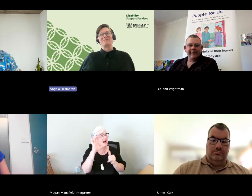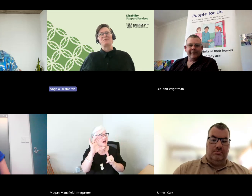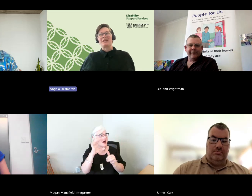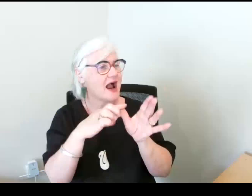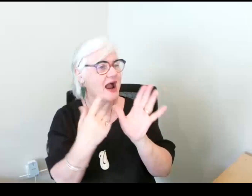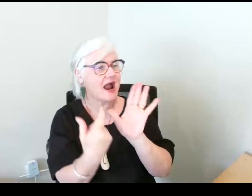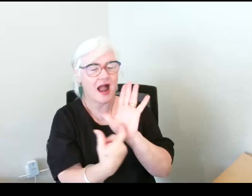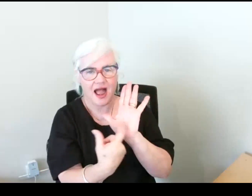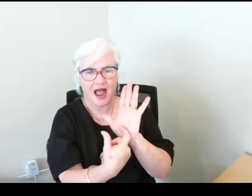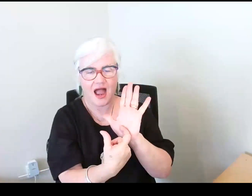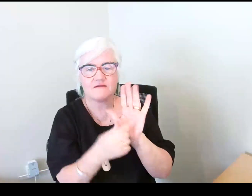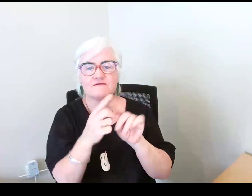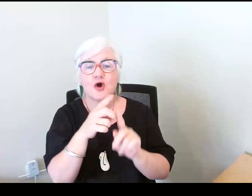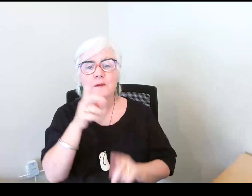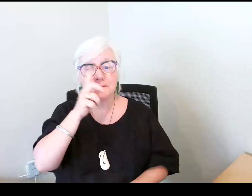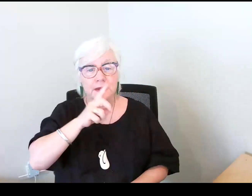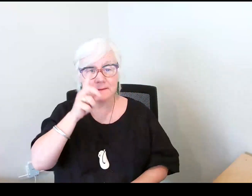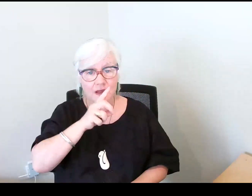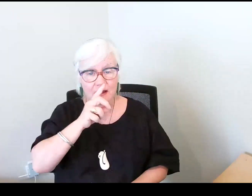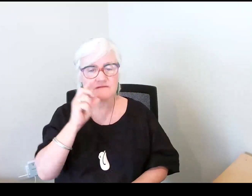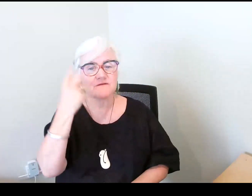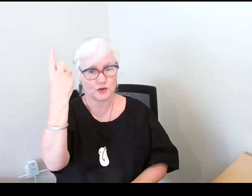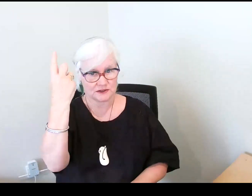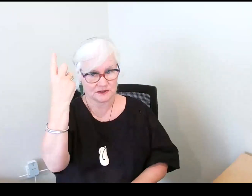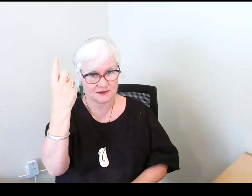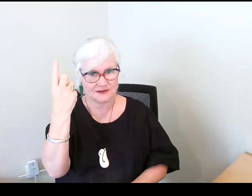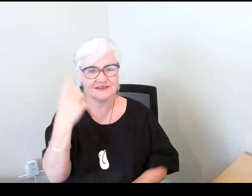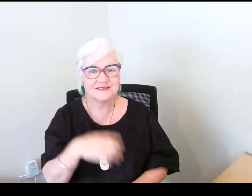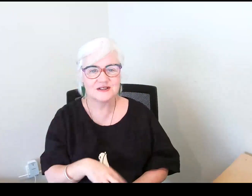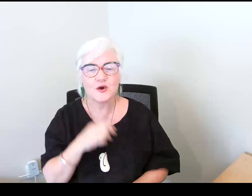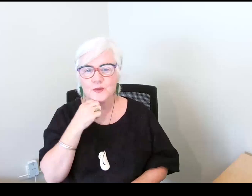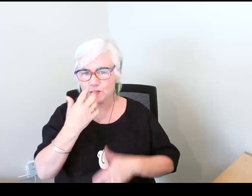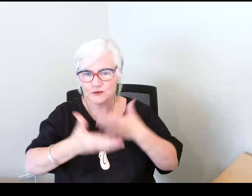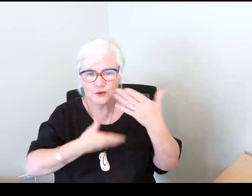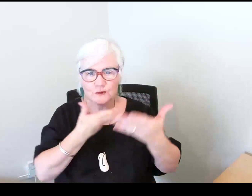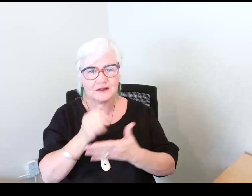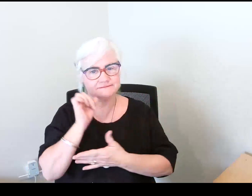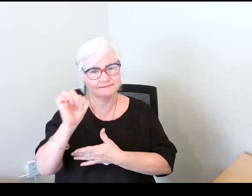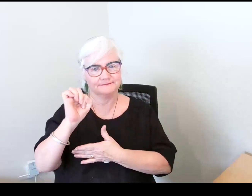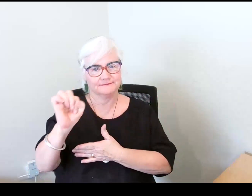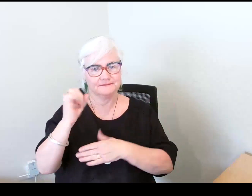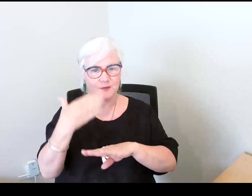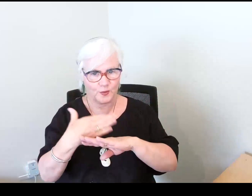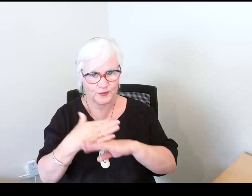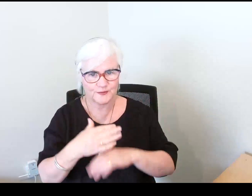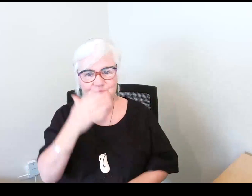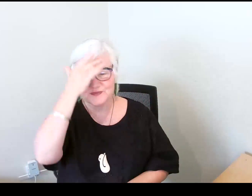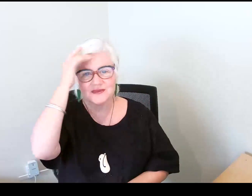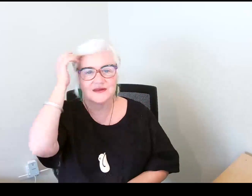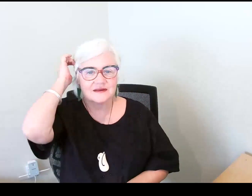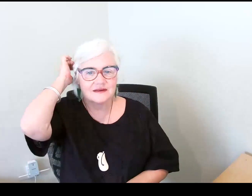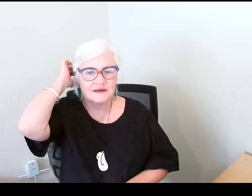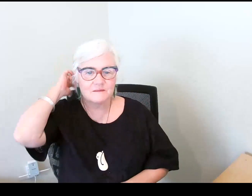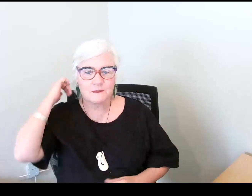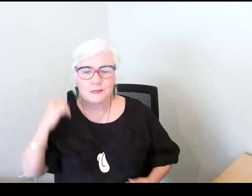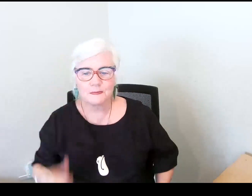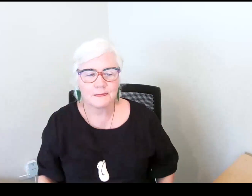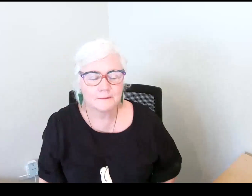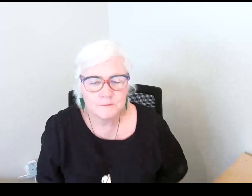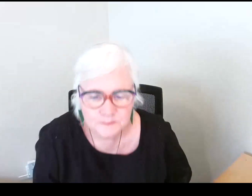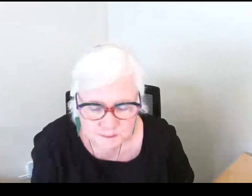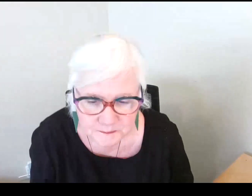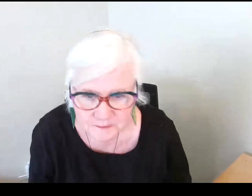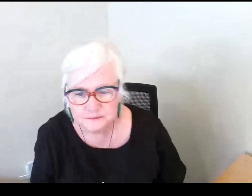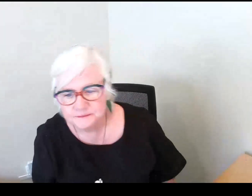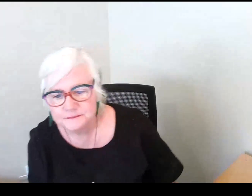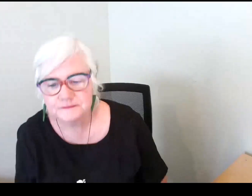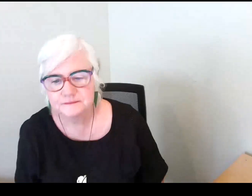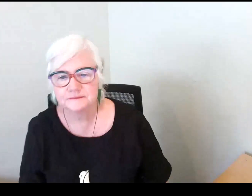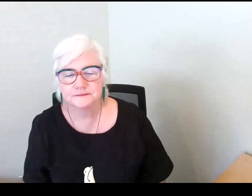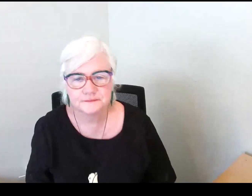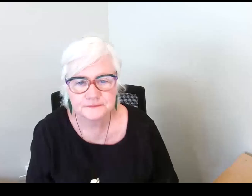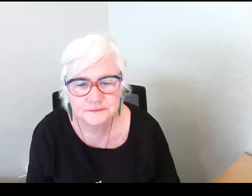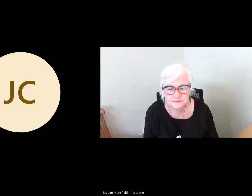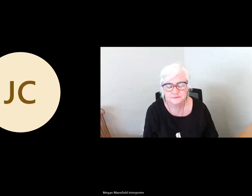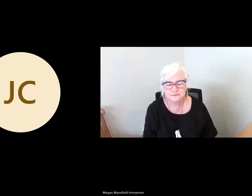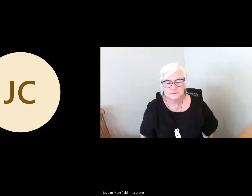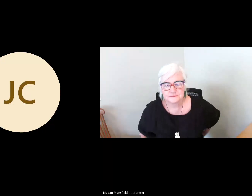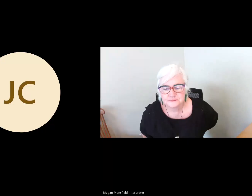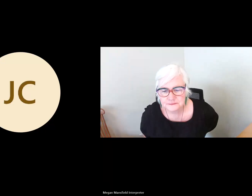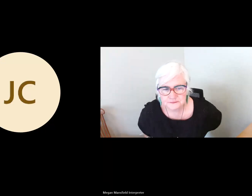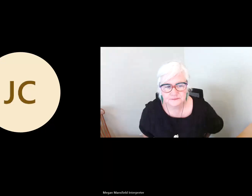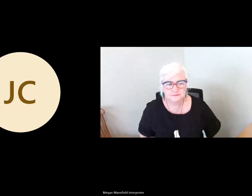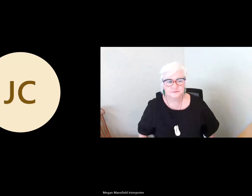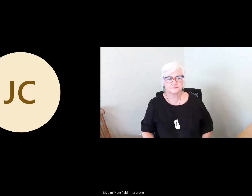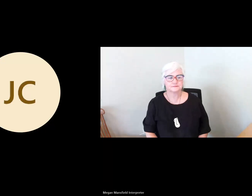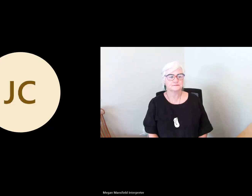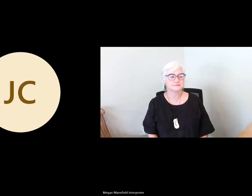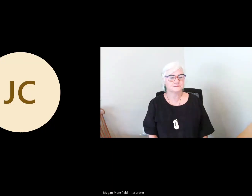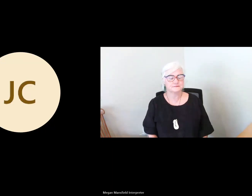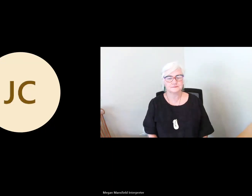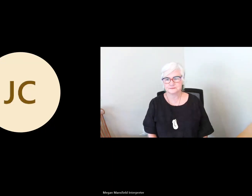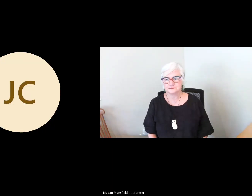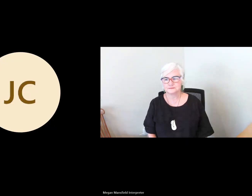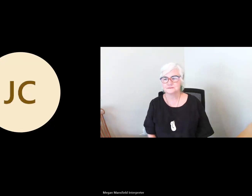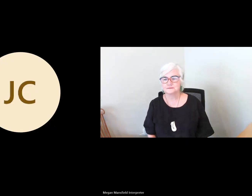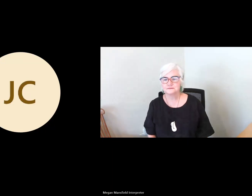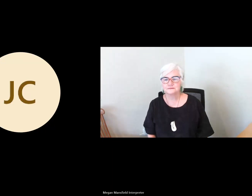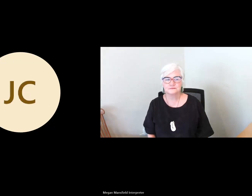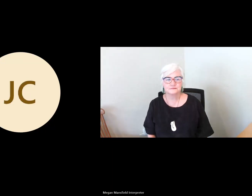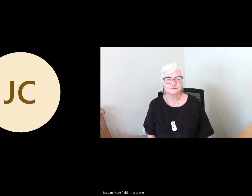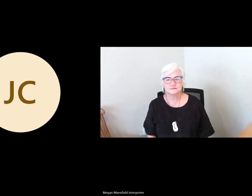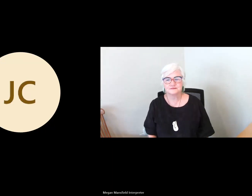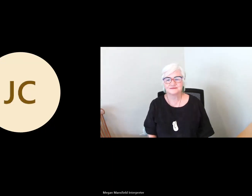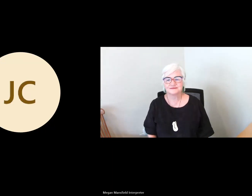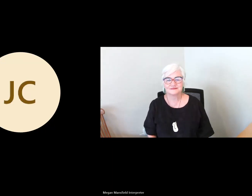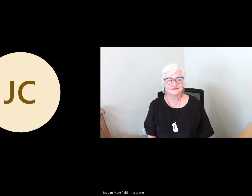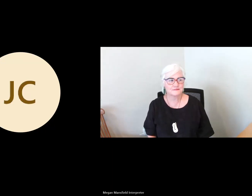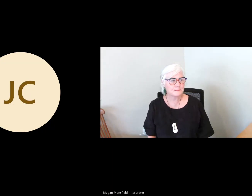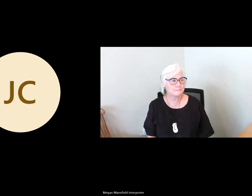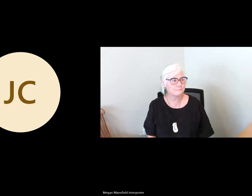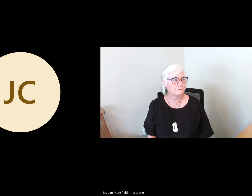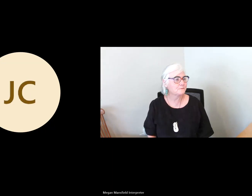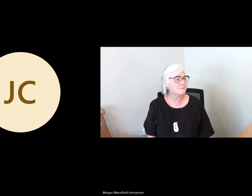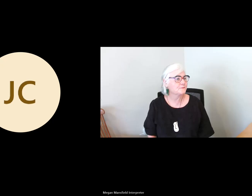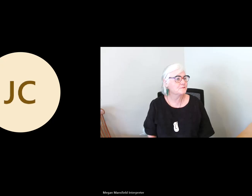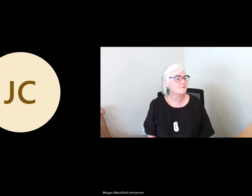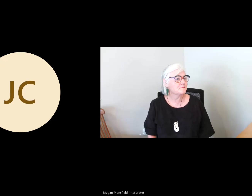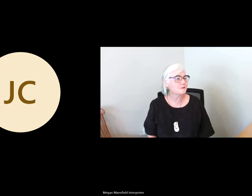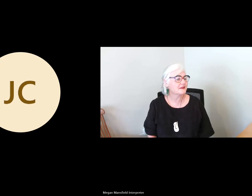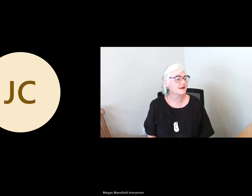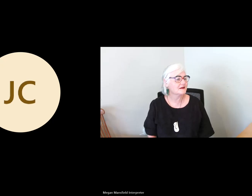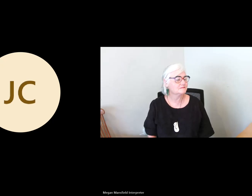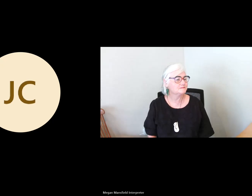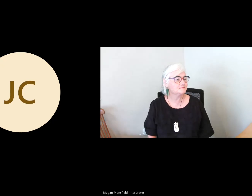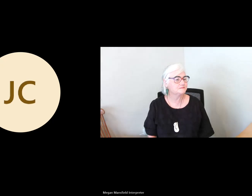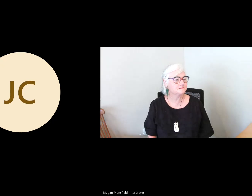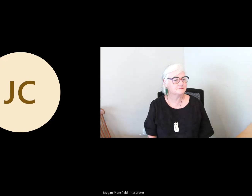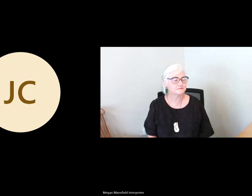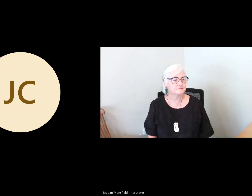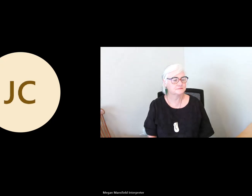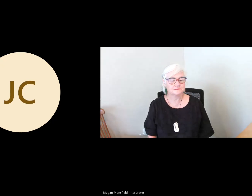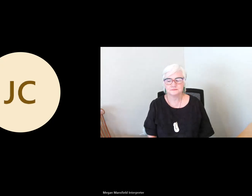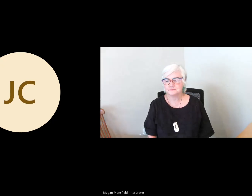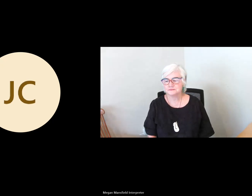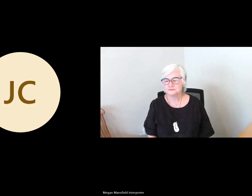James will now talk to us about their work.